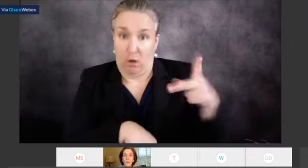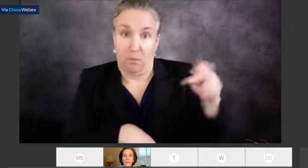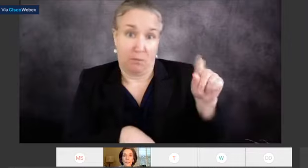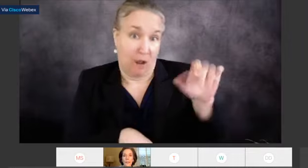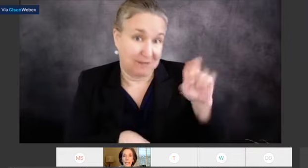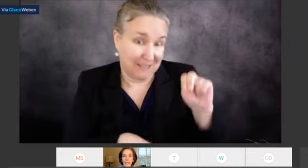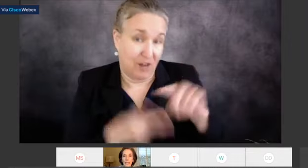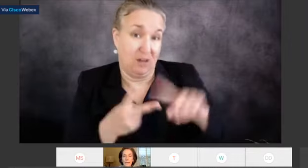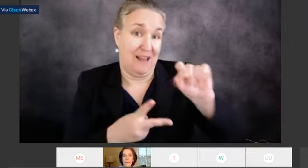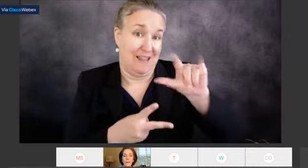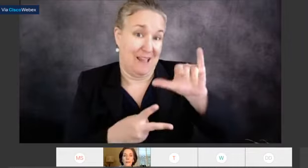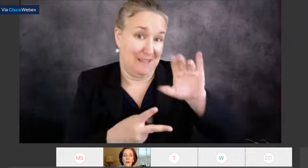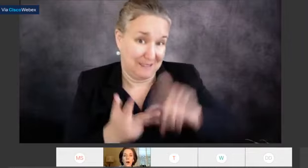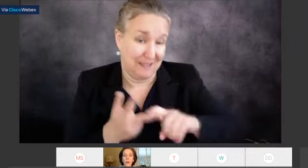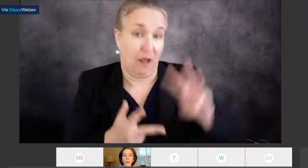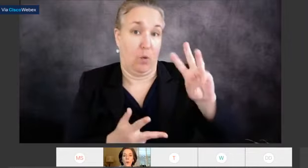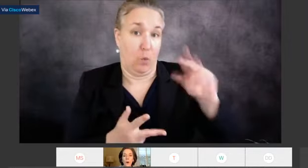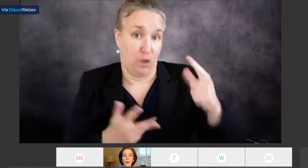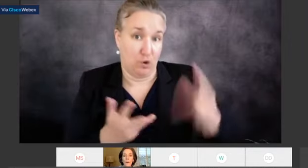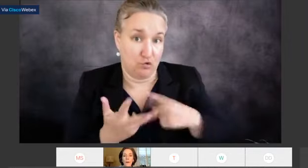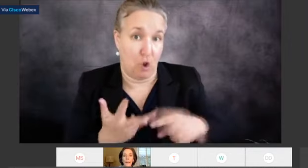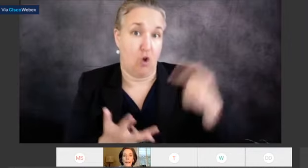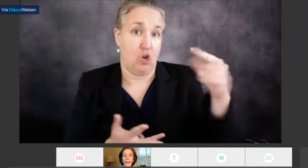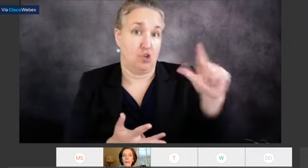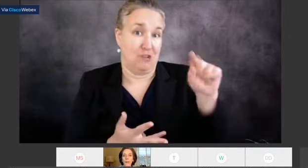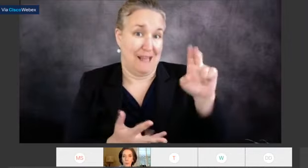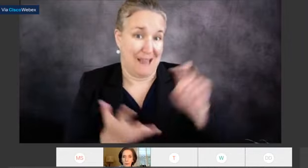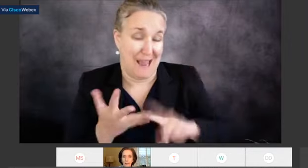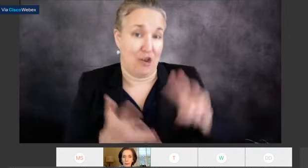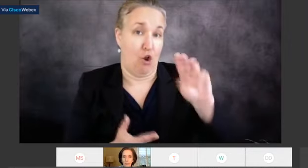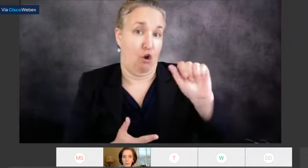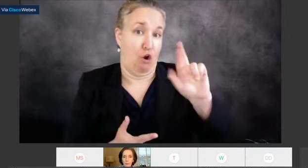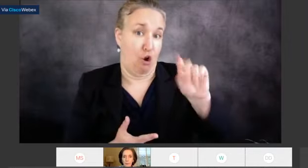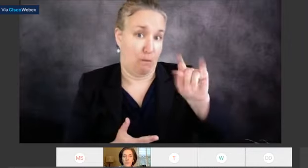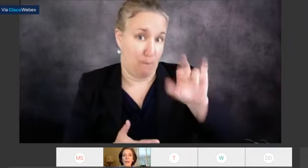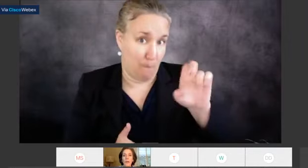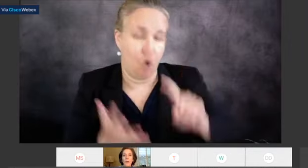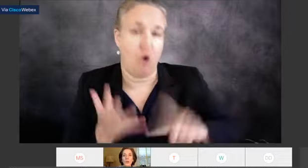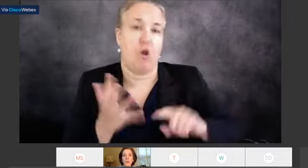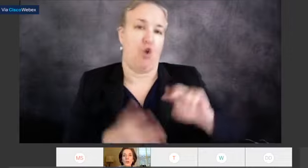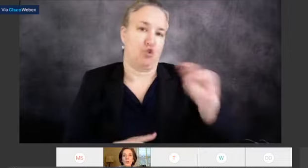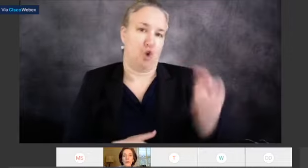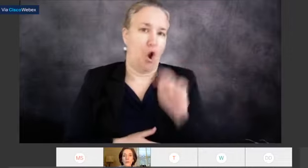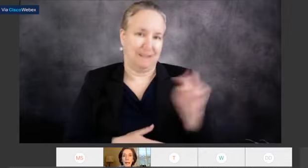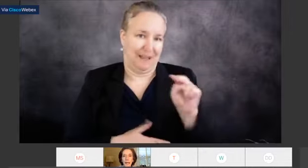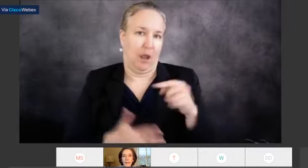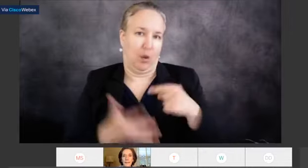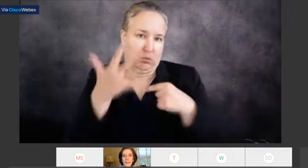green lane ardmore and norristown to register for a test